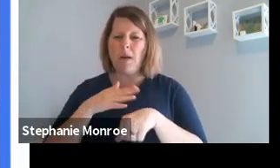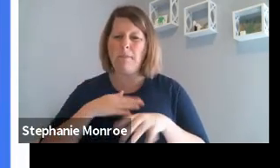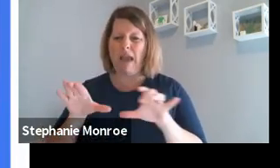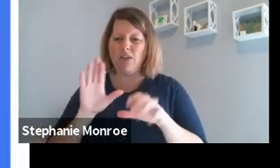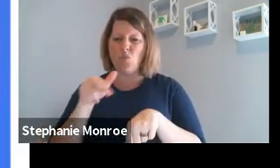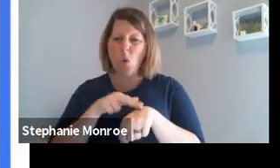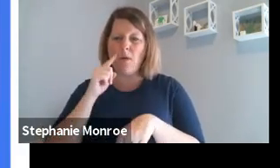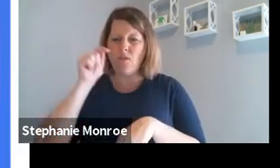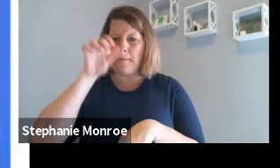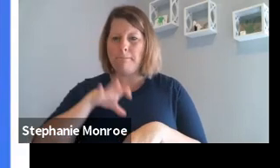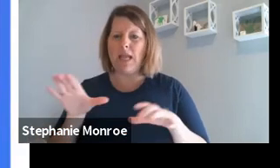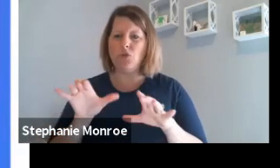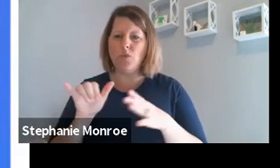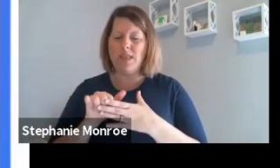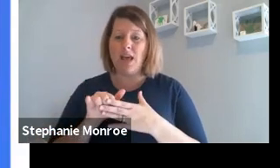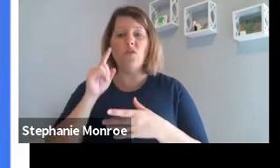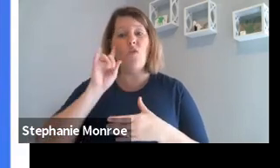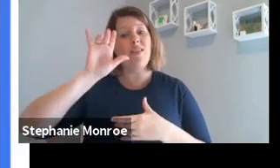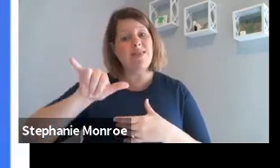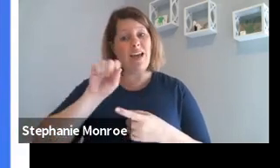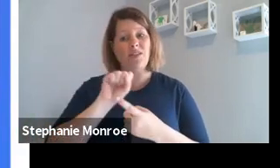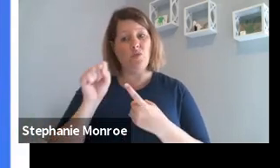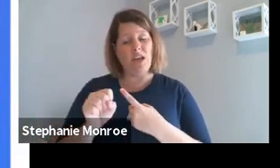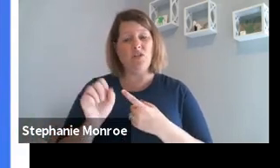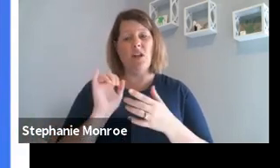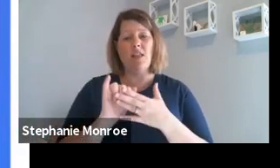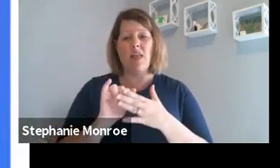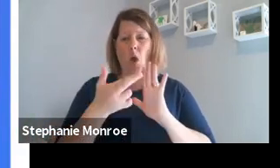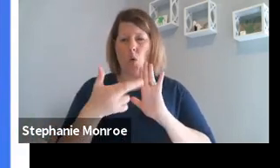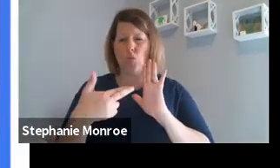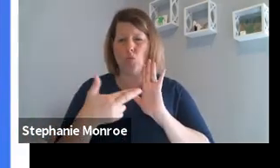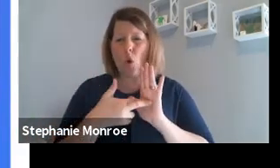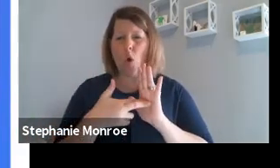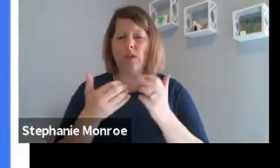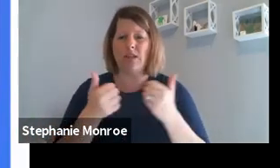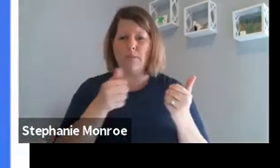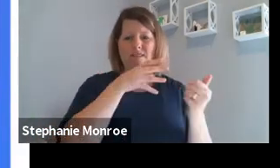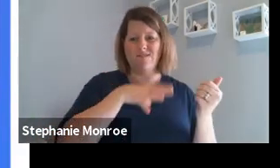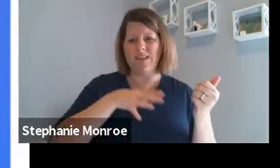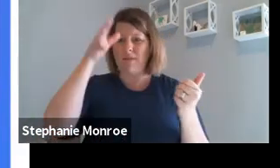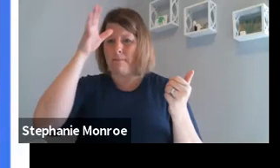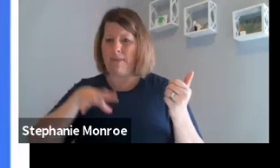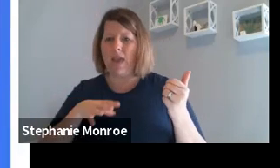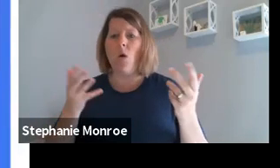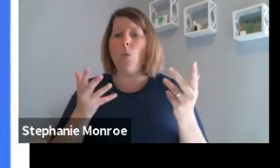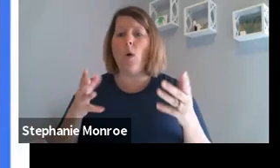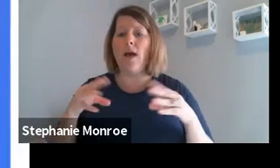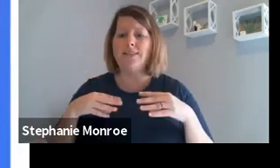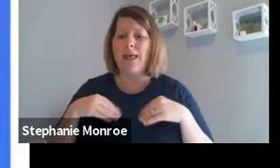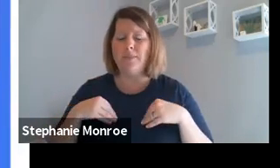In those scenarios, where roles are so separated in terms of what is acceptable, this is also by the way,